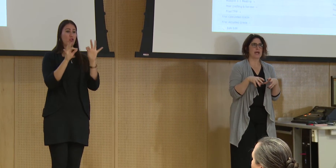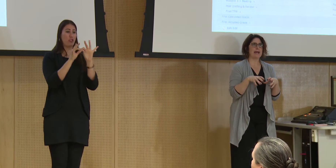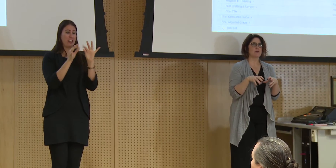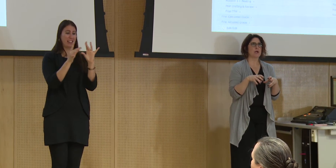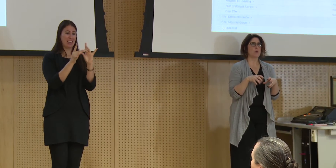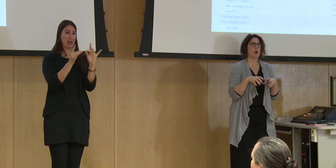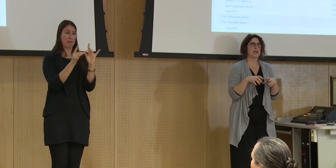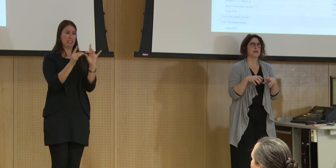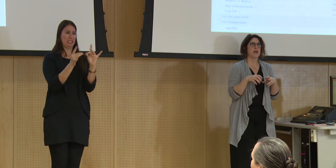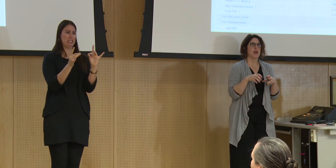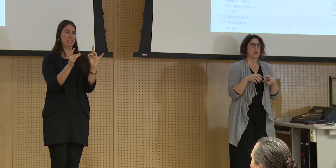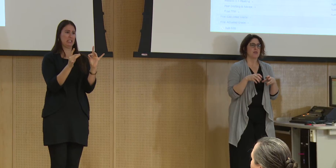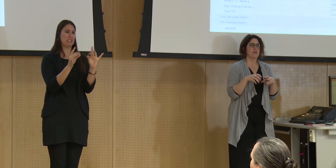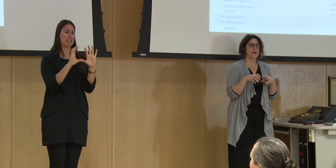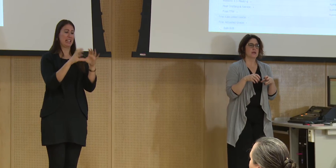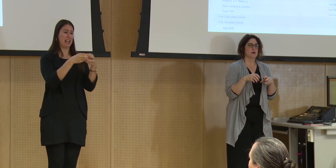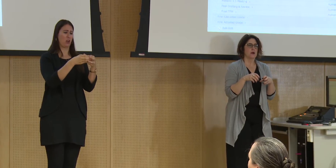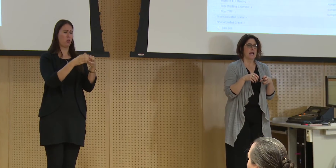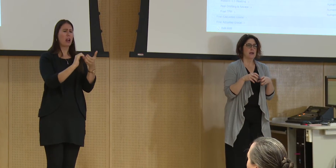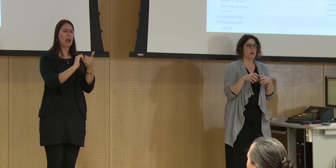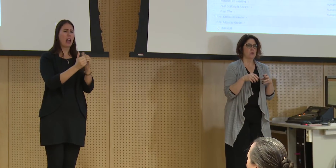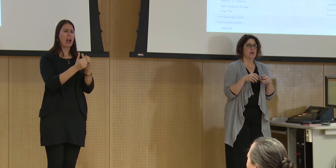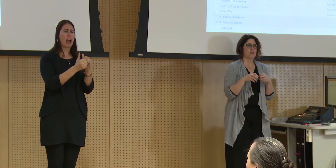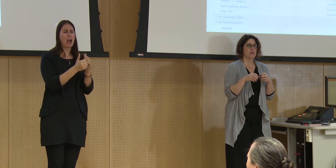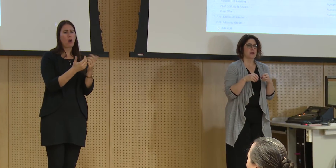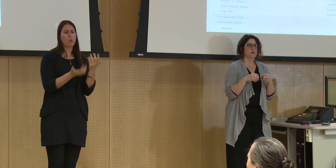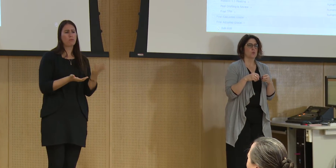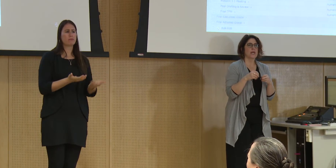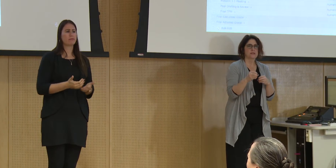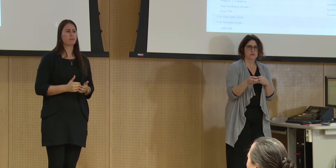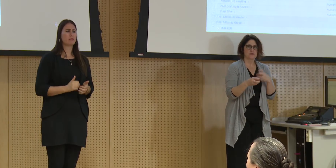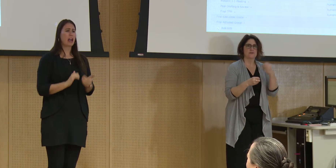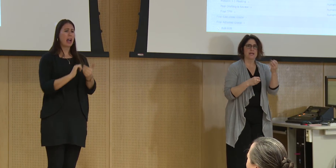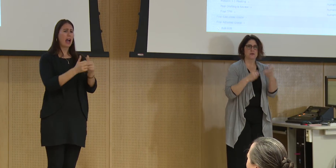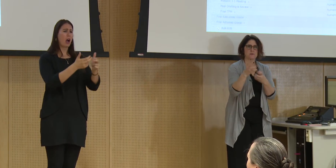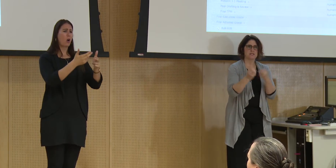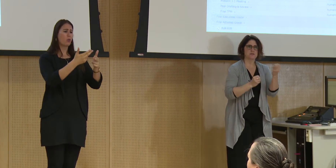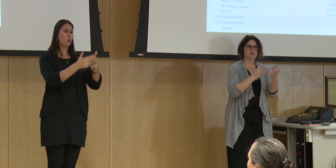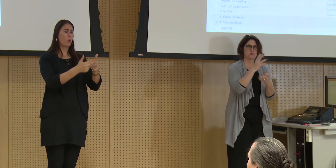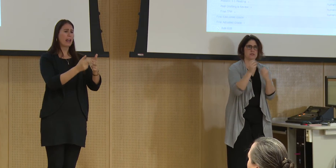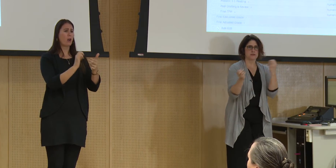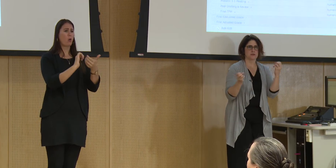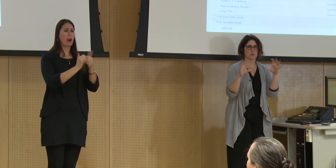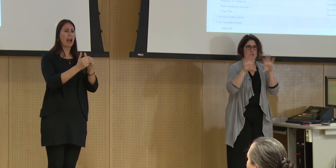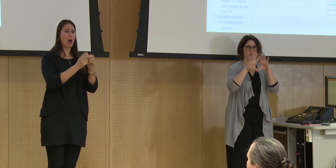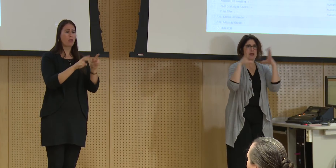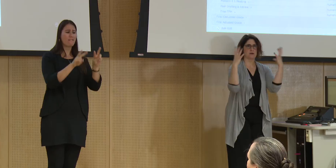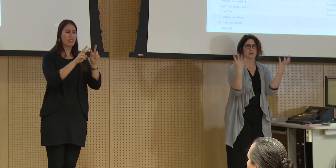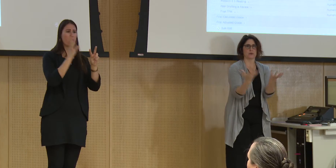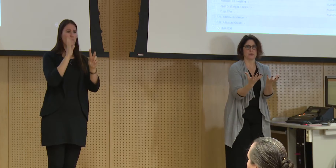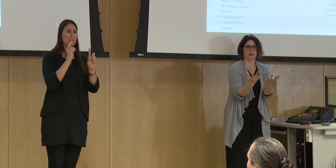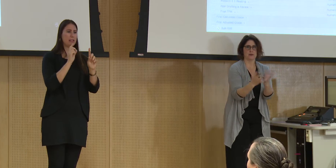how do I want their weight or their value to be distributed within that group?